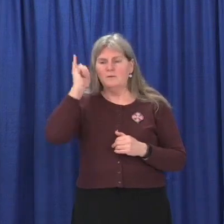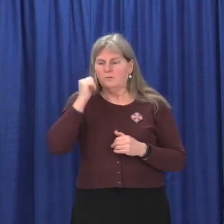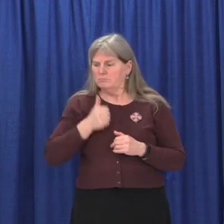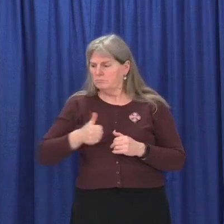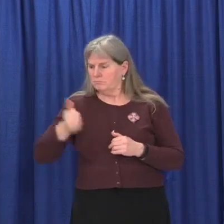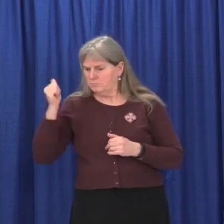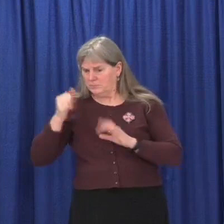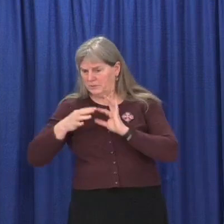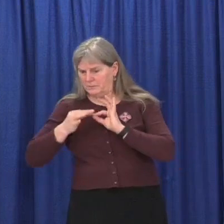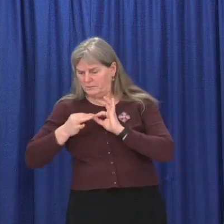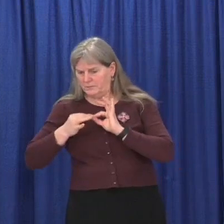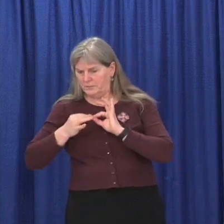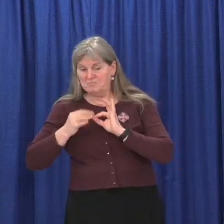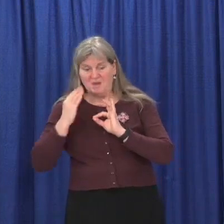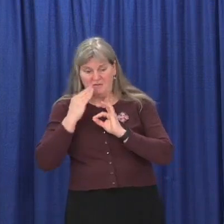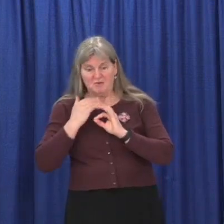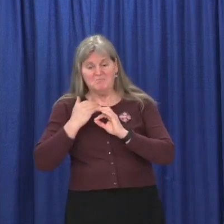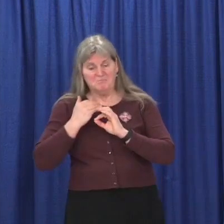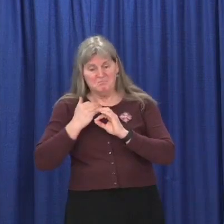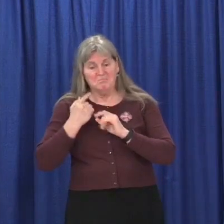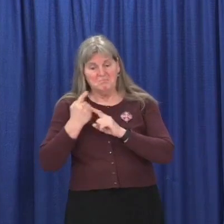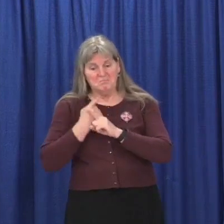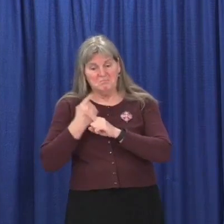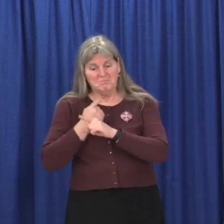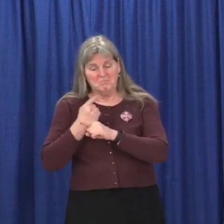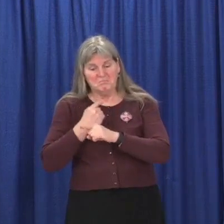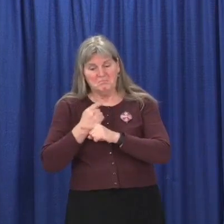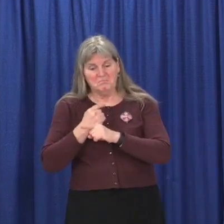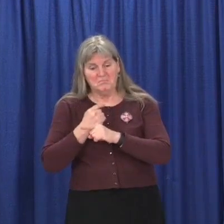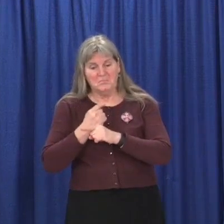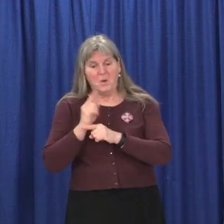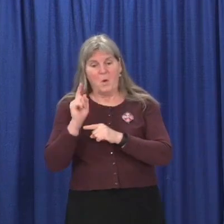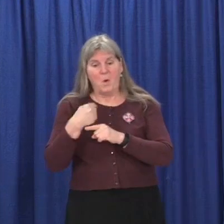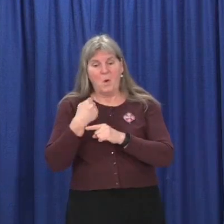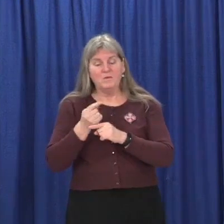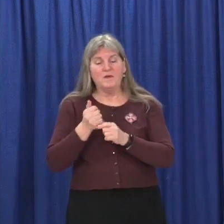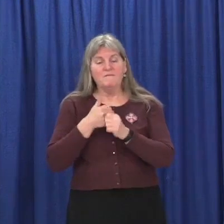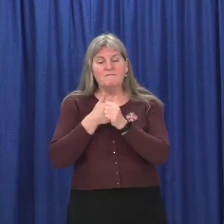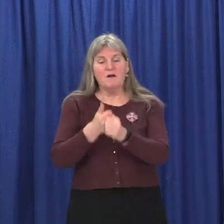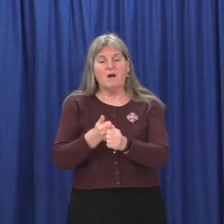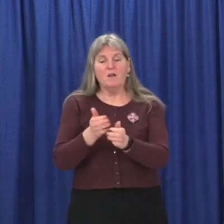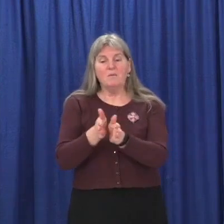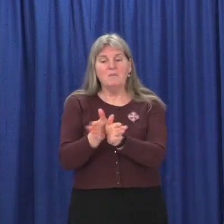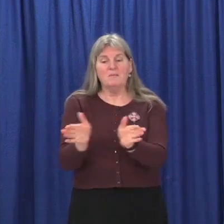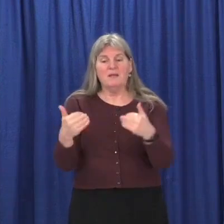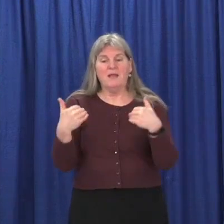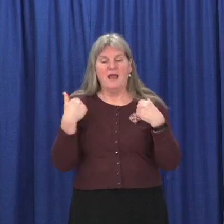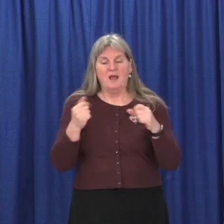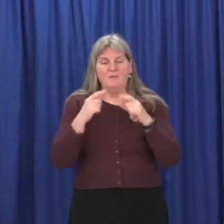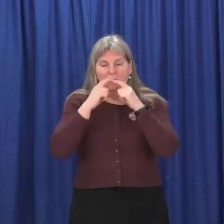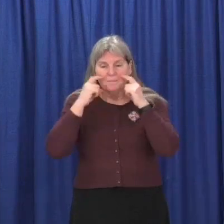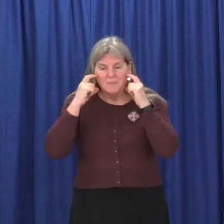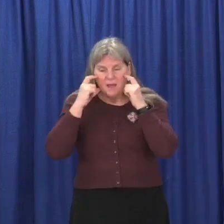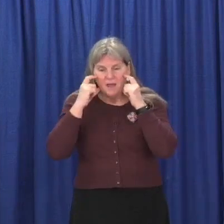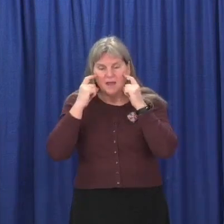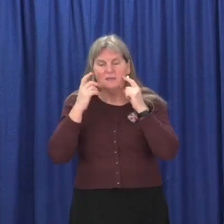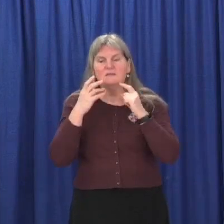as long as things go well, the only public health measures that might still be in place would be masking and vaccination requirements